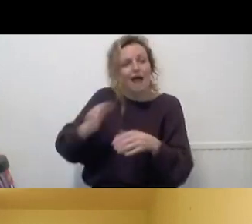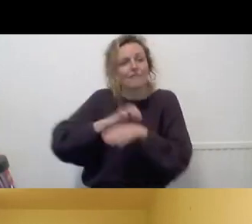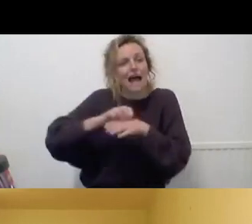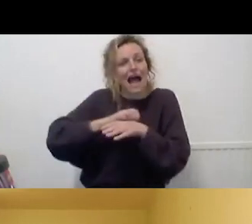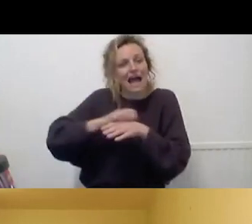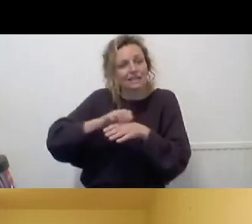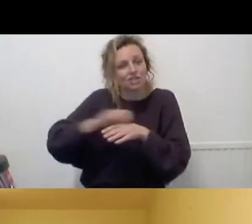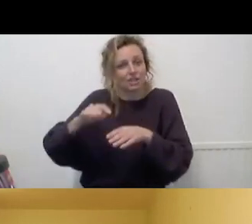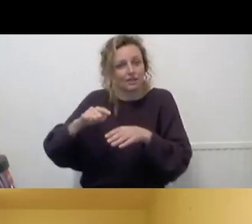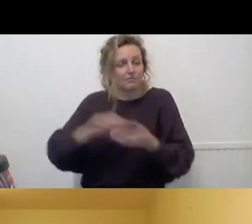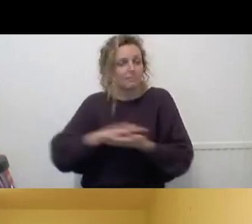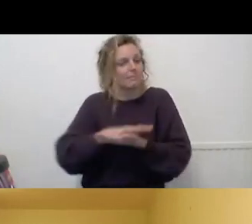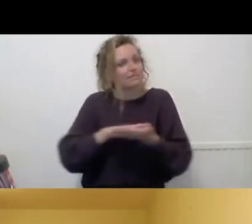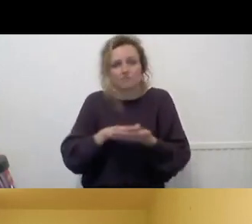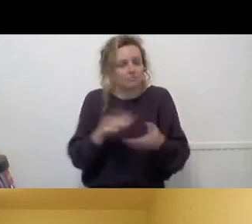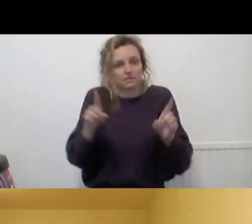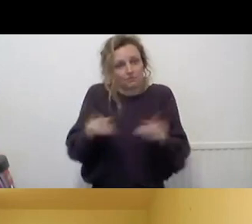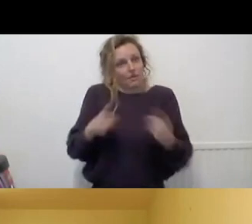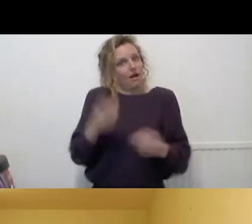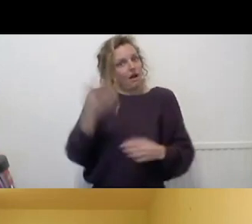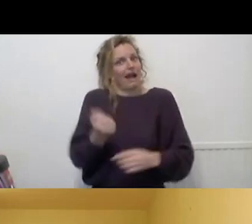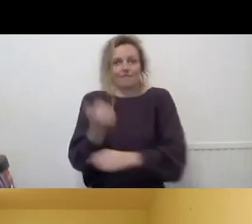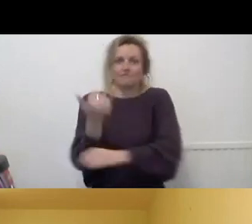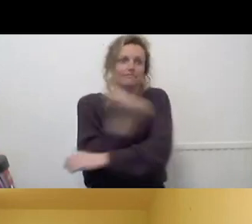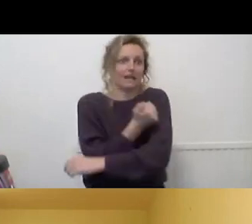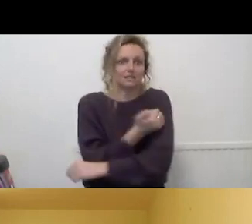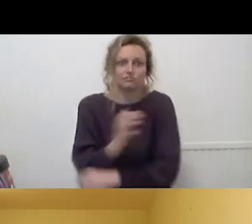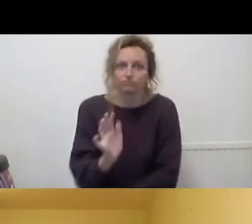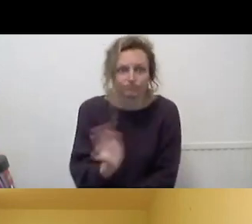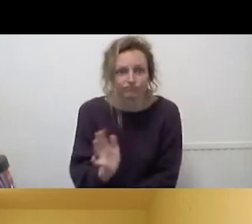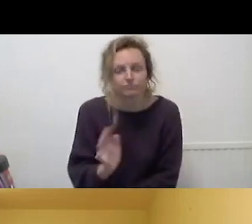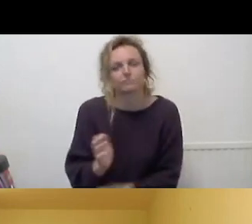vaccines. This is the Pfizer vaccine. And this also includes people who have severe